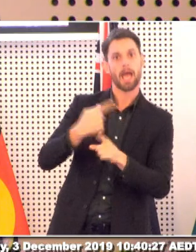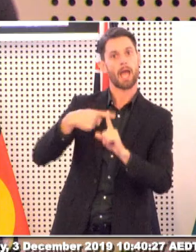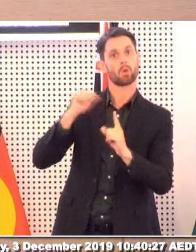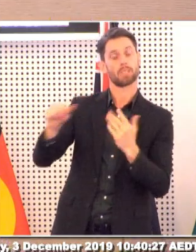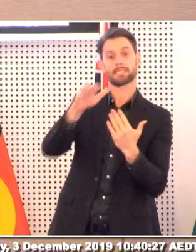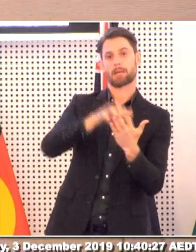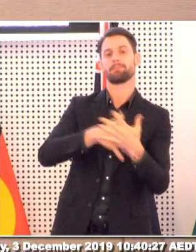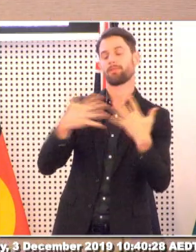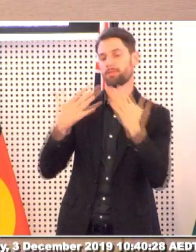Thank you very much.